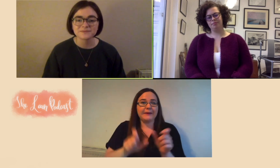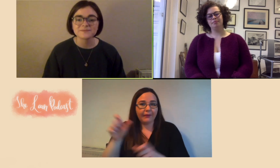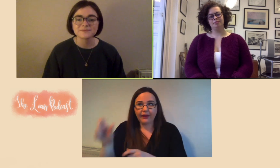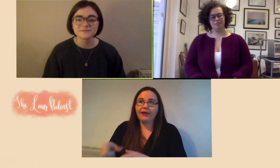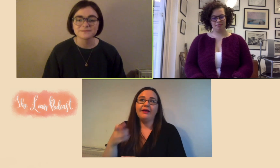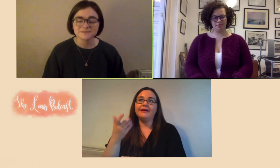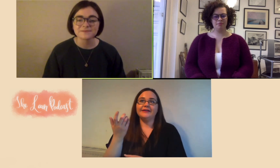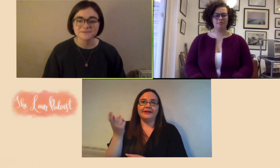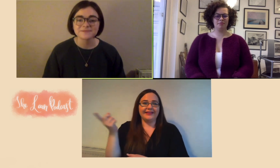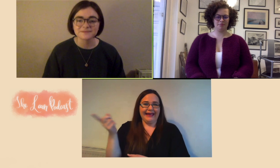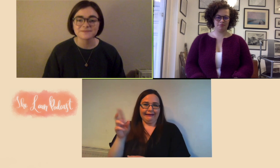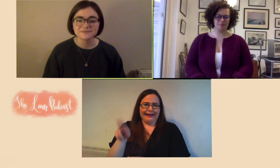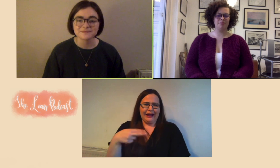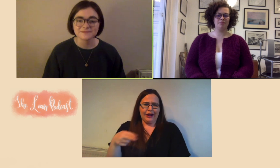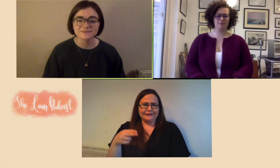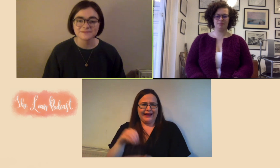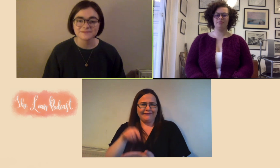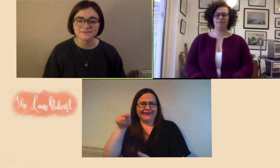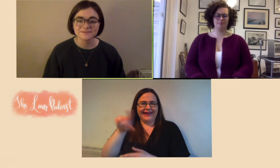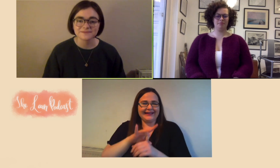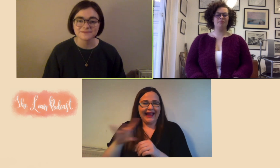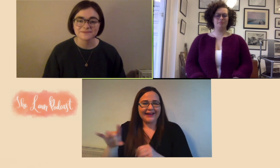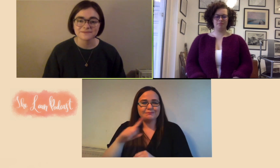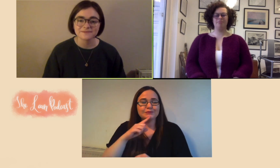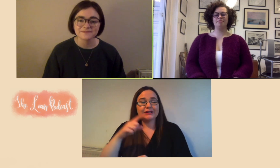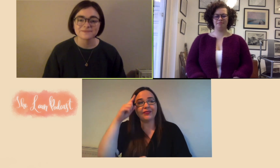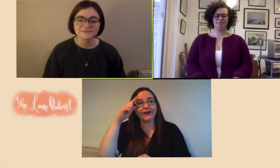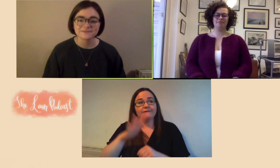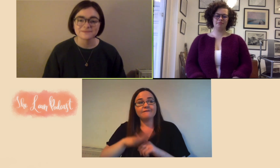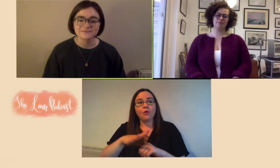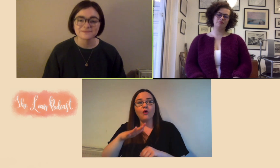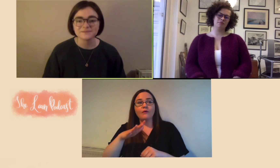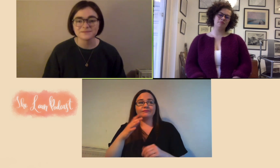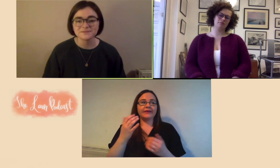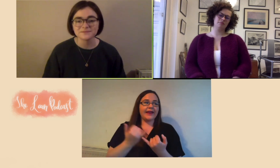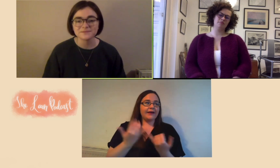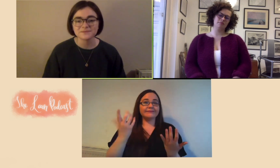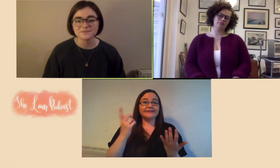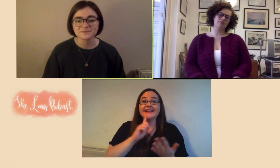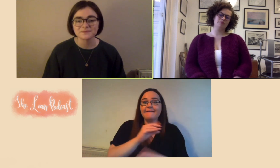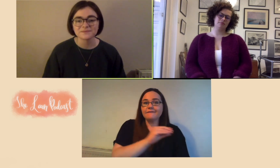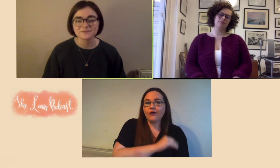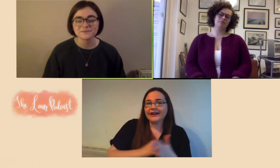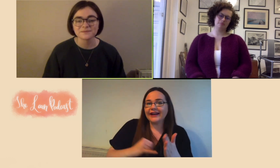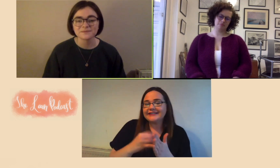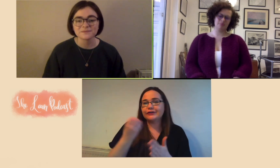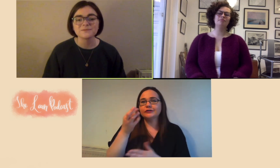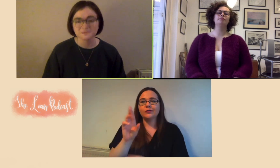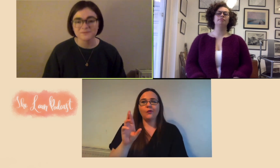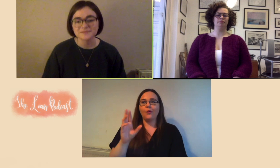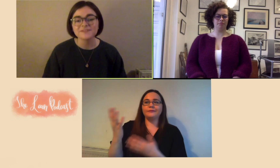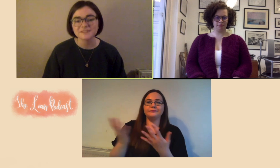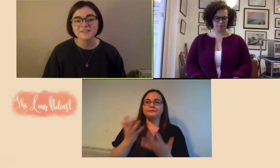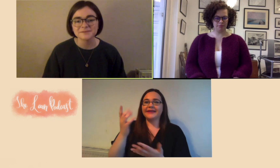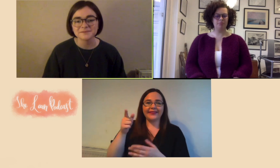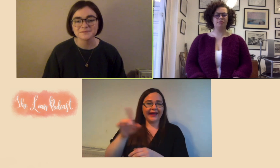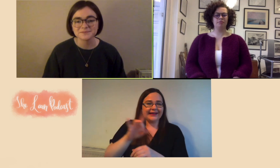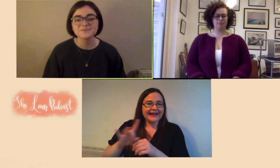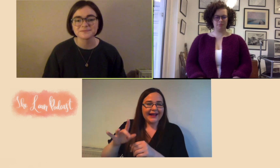where they might have a consultation with deaf participants or deaf organizations like it, it might not be possible for those situations.